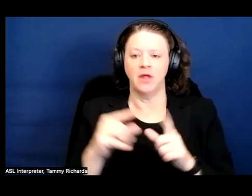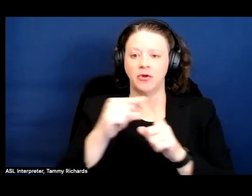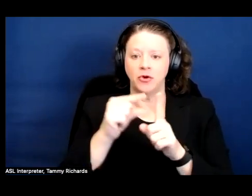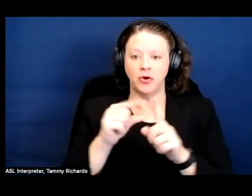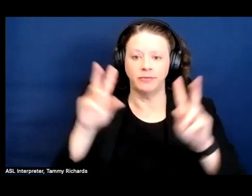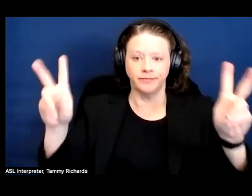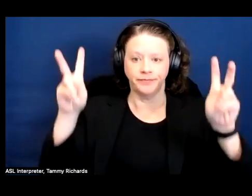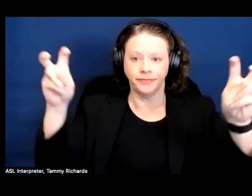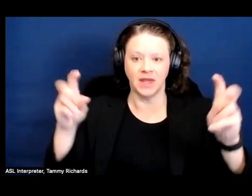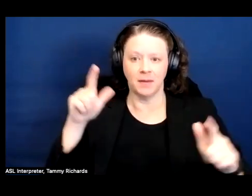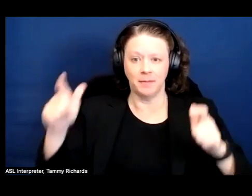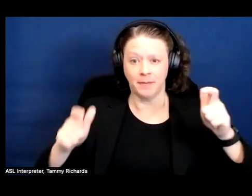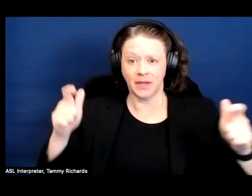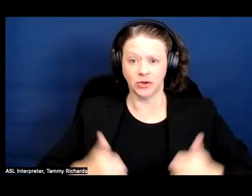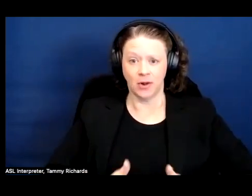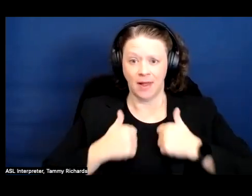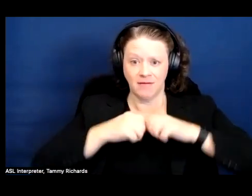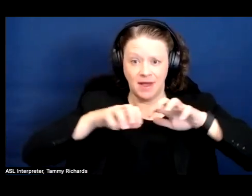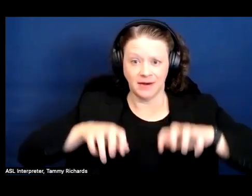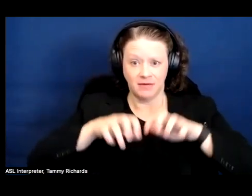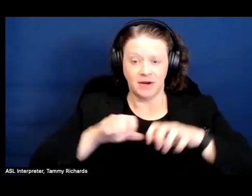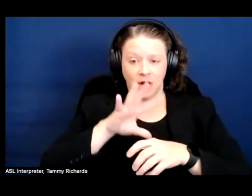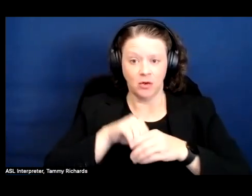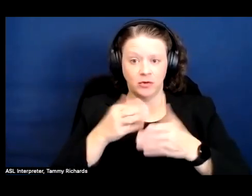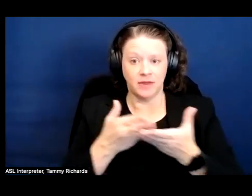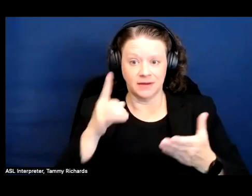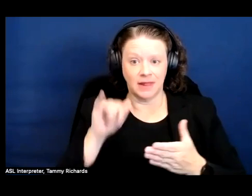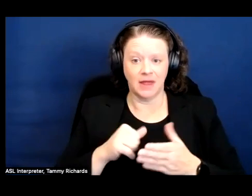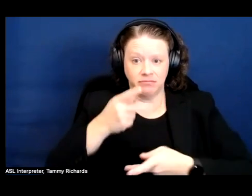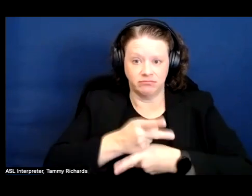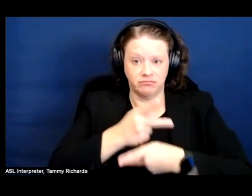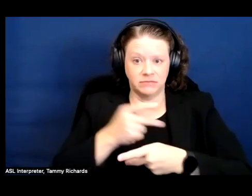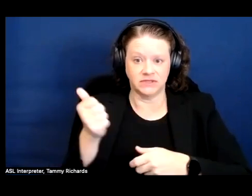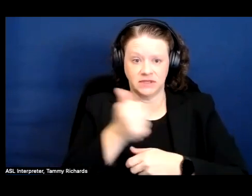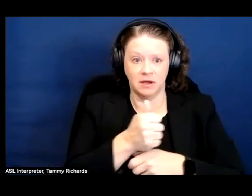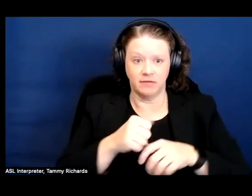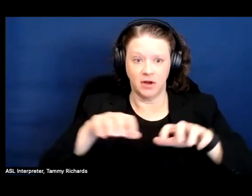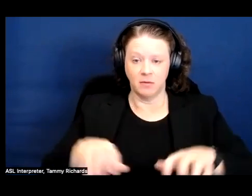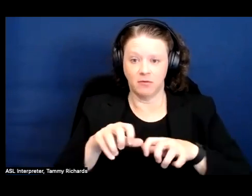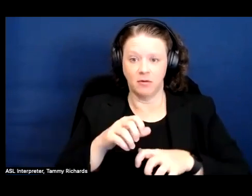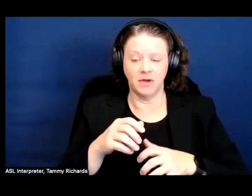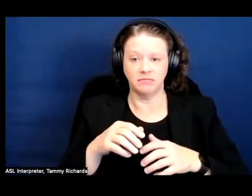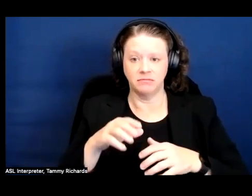by a parent or family member, a social worker, or something of that nature, as well as a doctor.